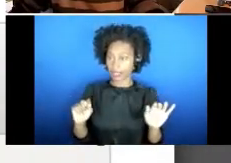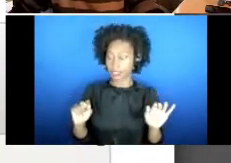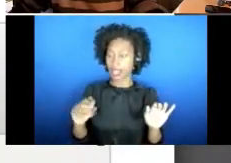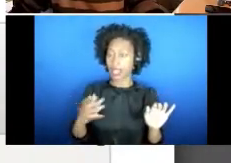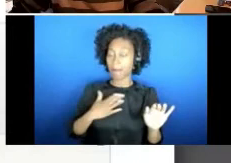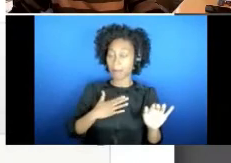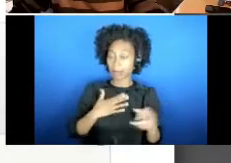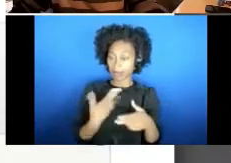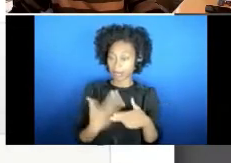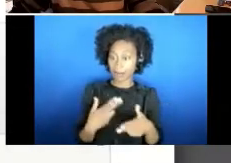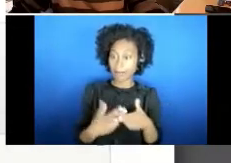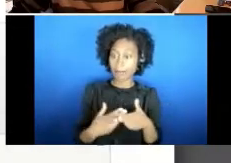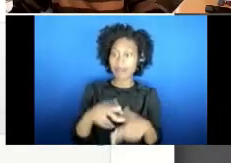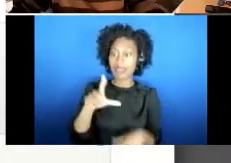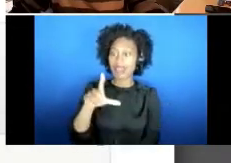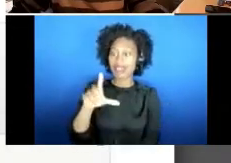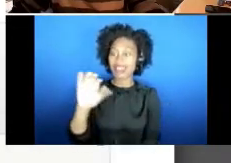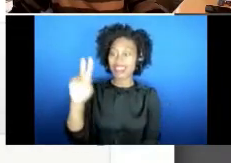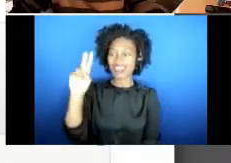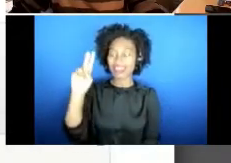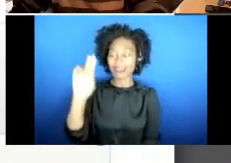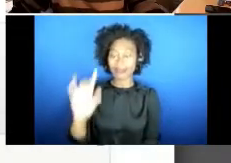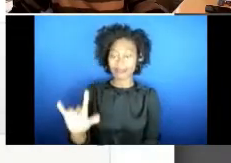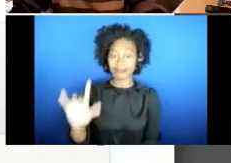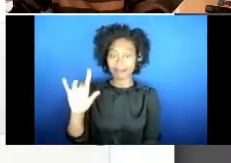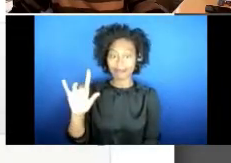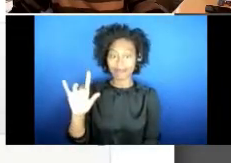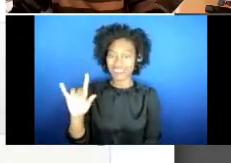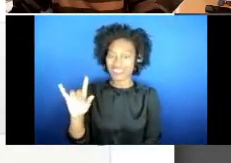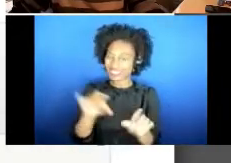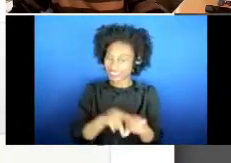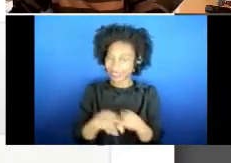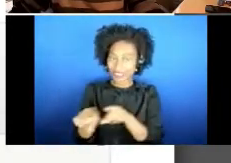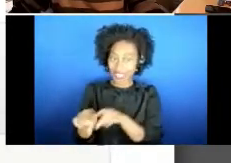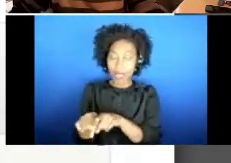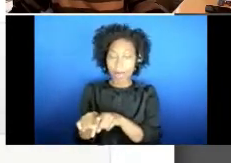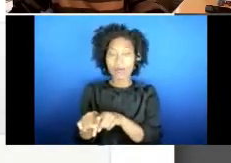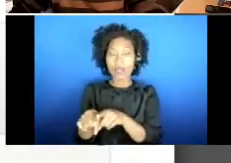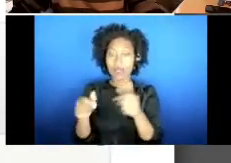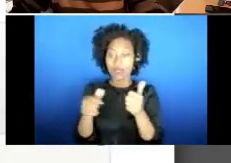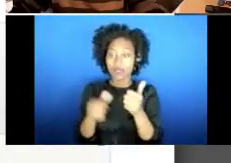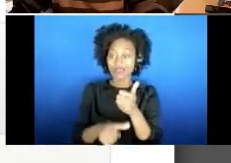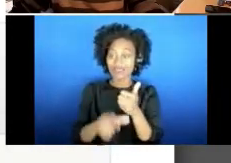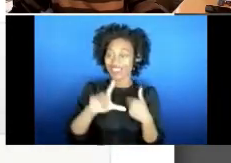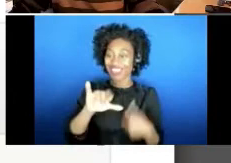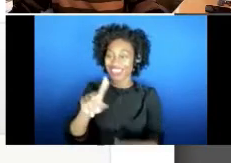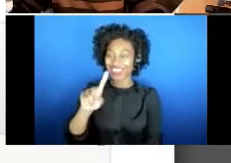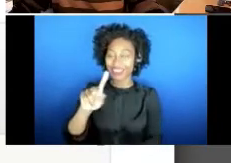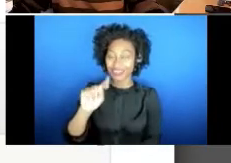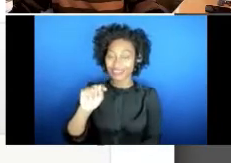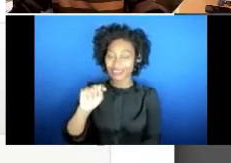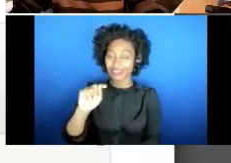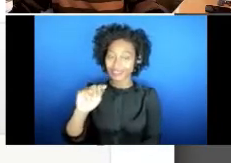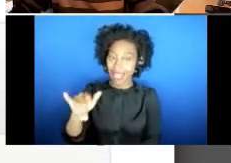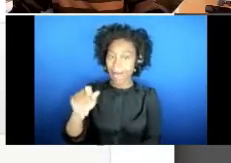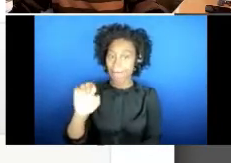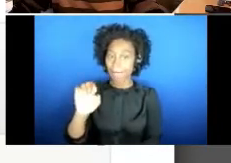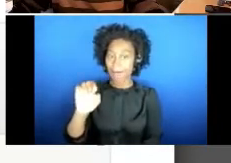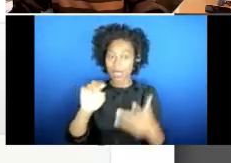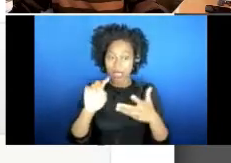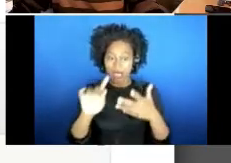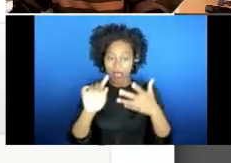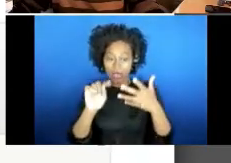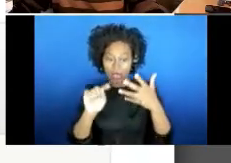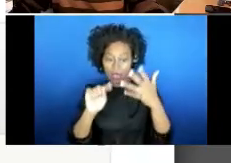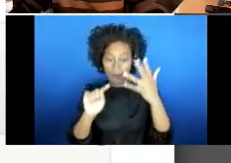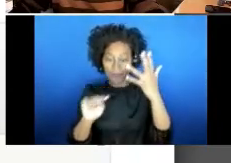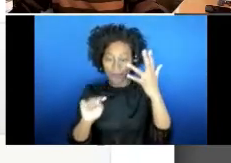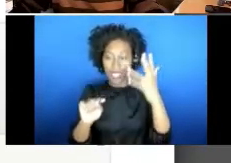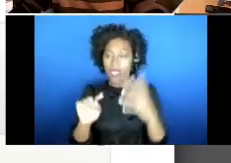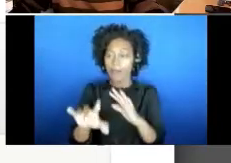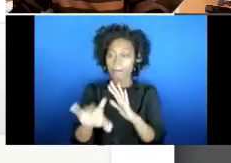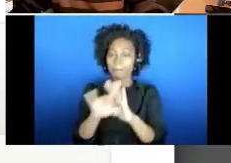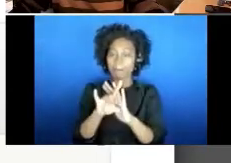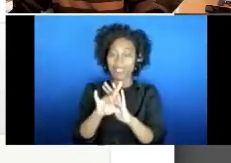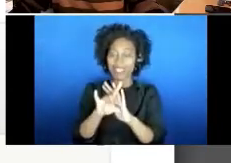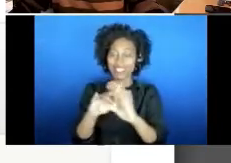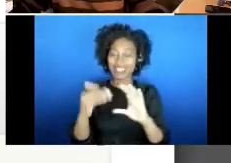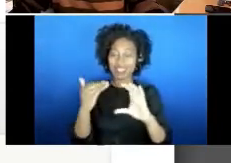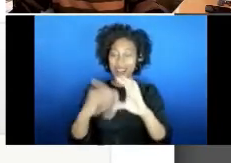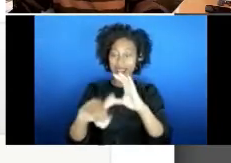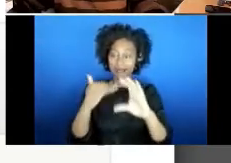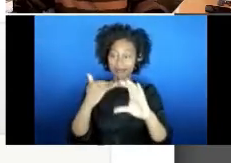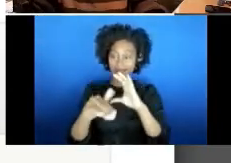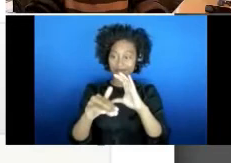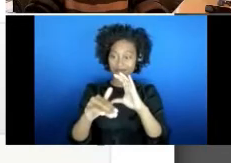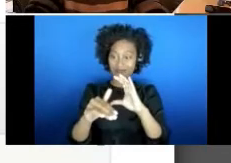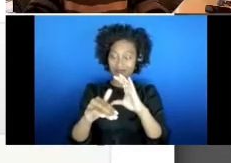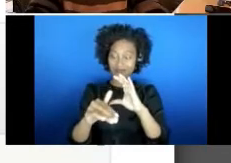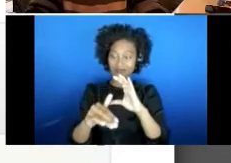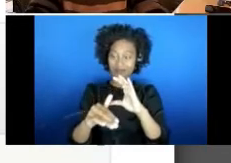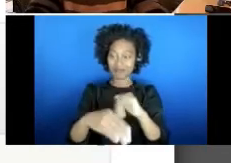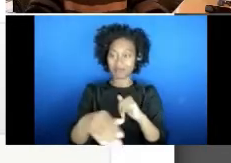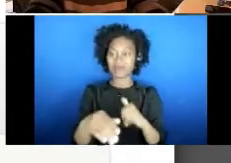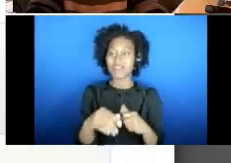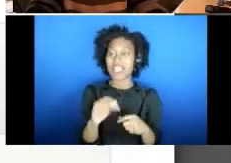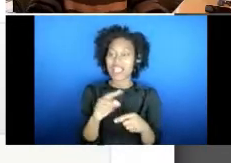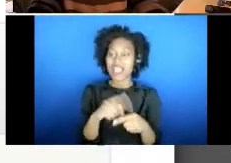way and under the link type section, from the drop-down, select email, and put an email